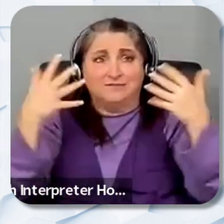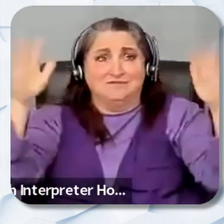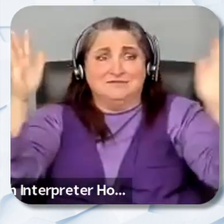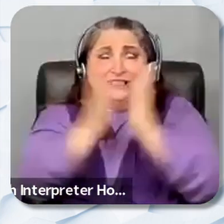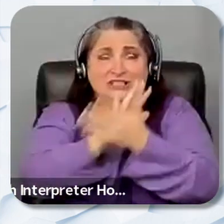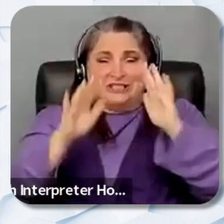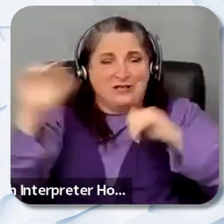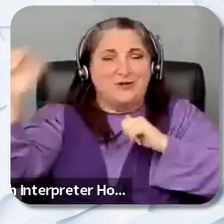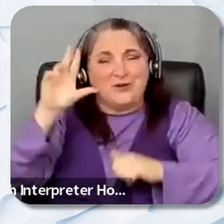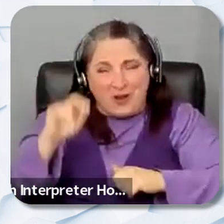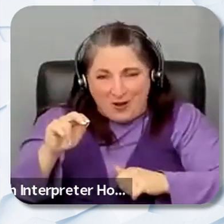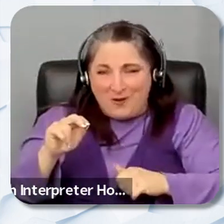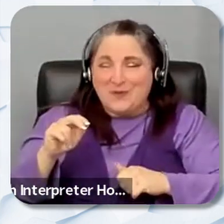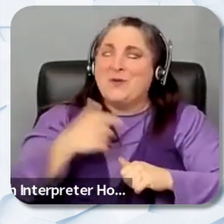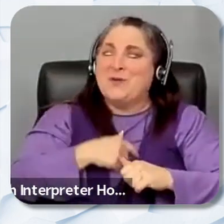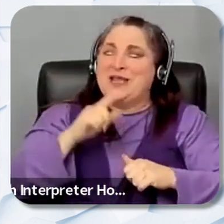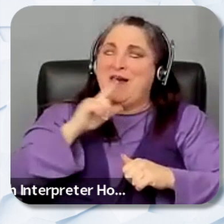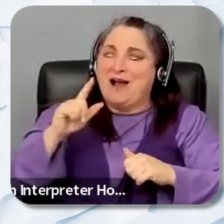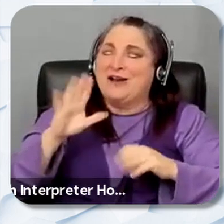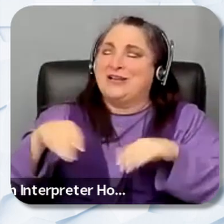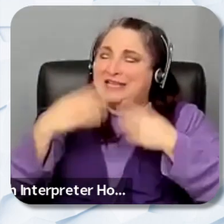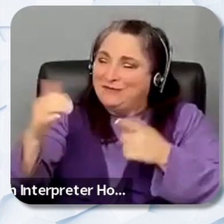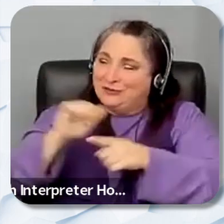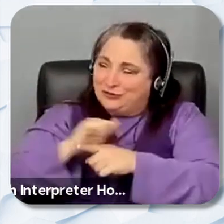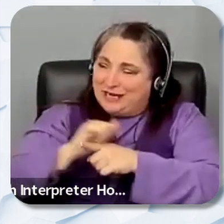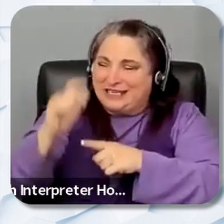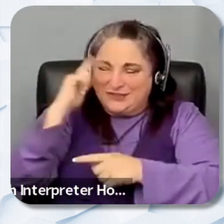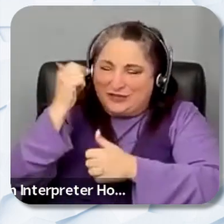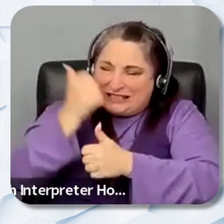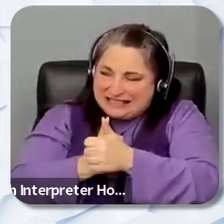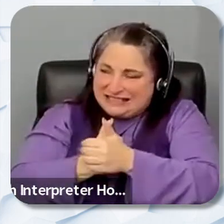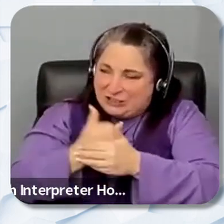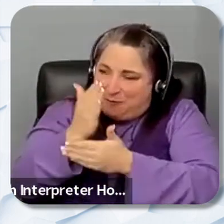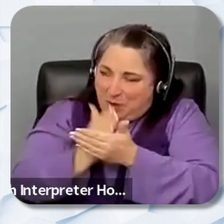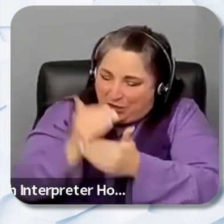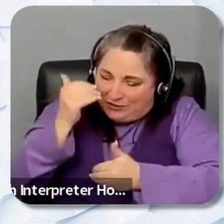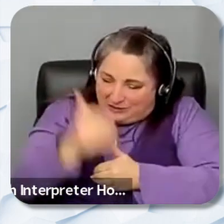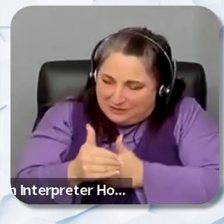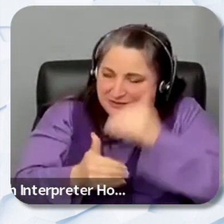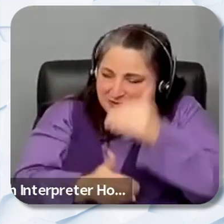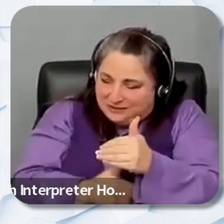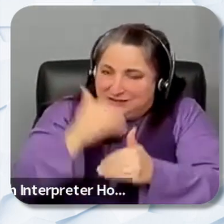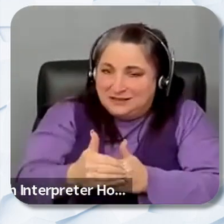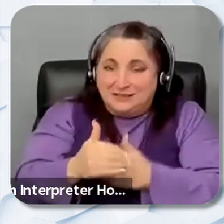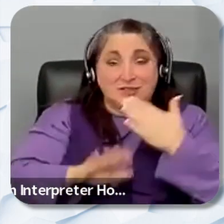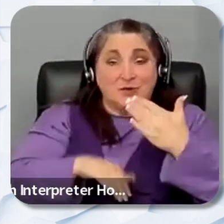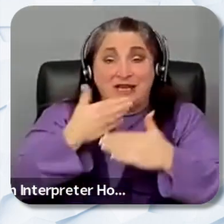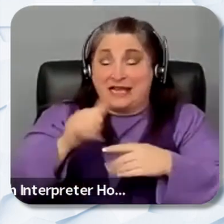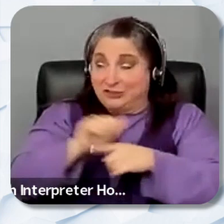trainings at every step of the way. So our training, our next training after this orientation